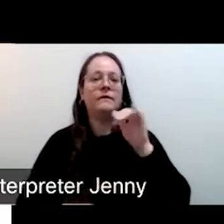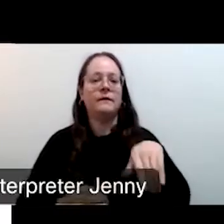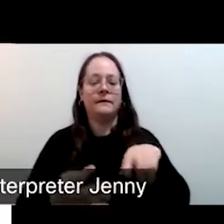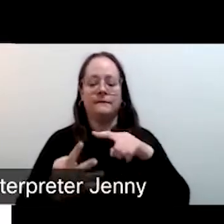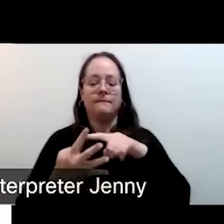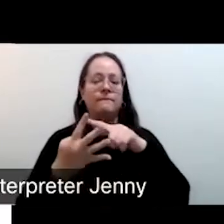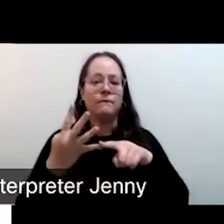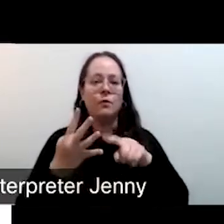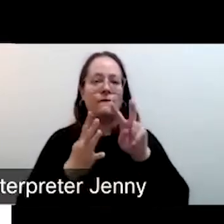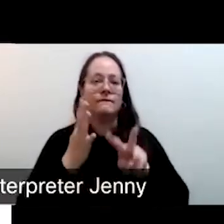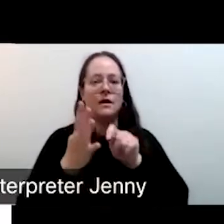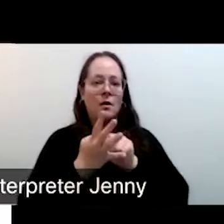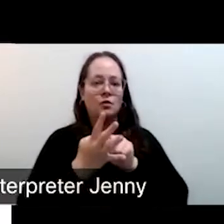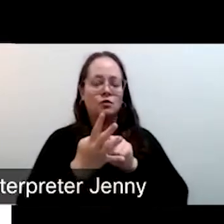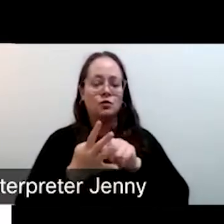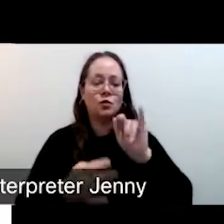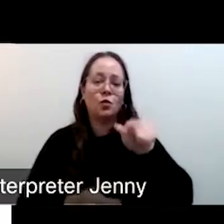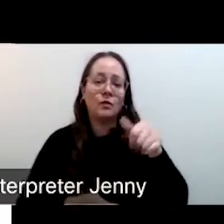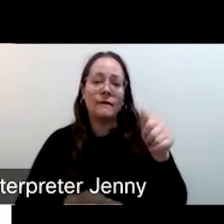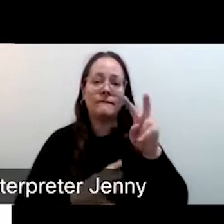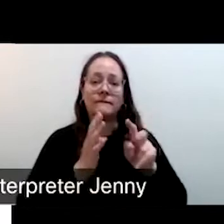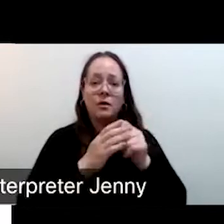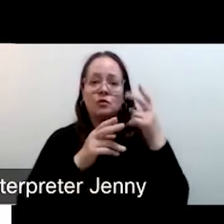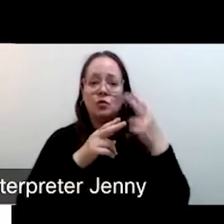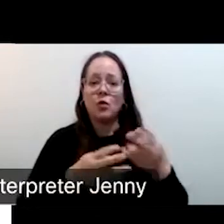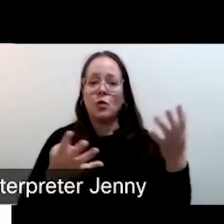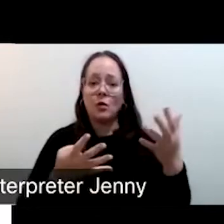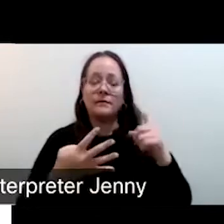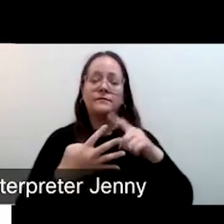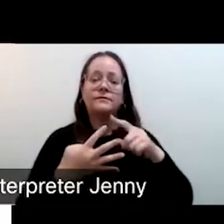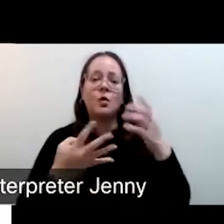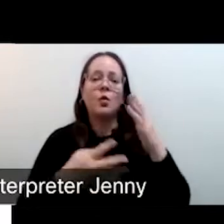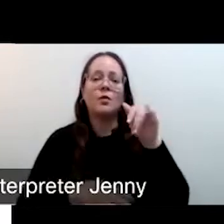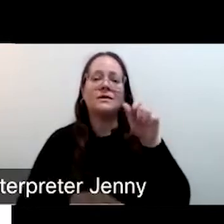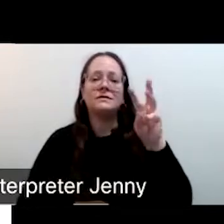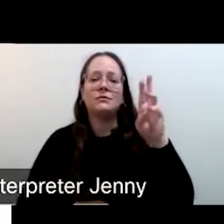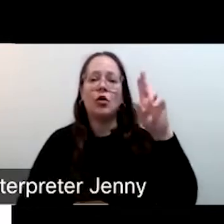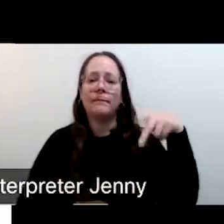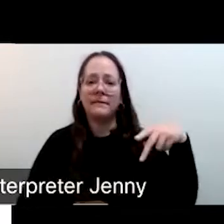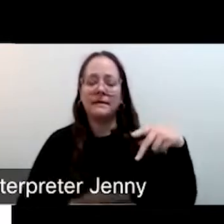These other videos are called: “What Is the WRP?,” “How Do I Apply for the WRP?,”